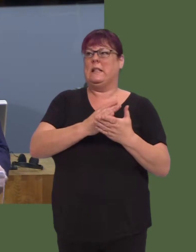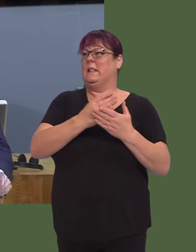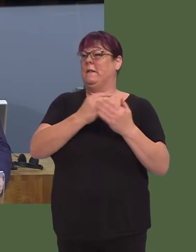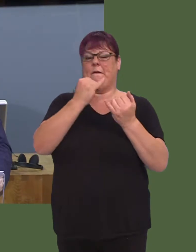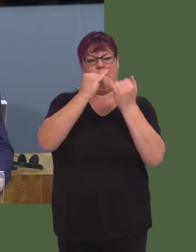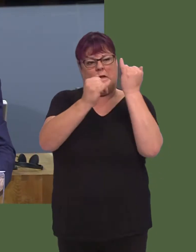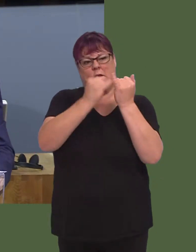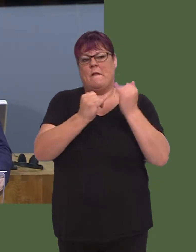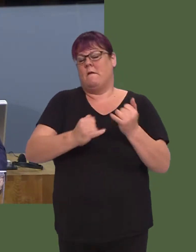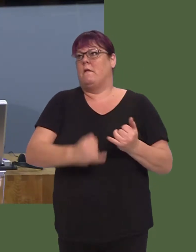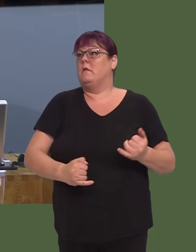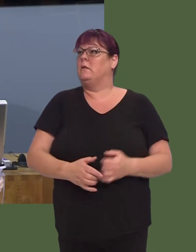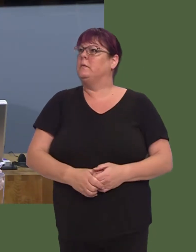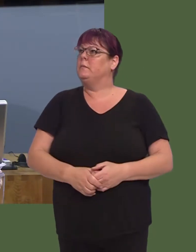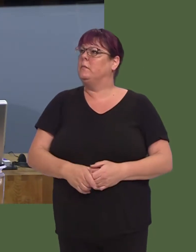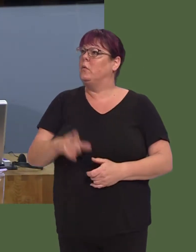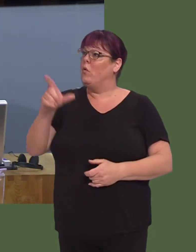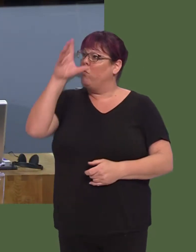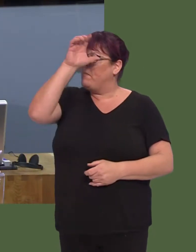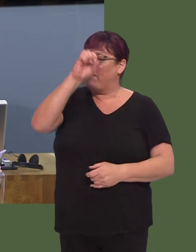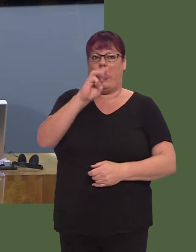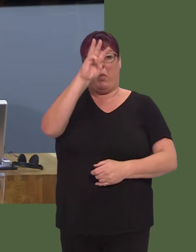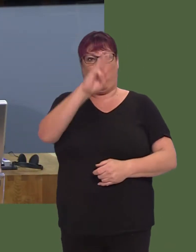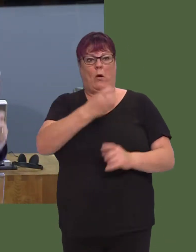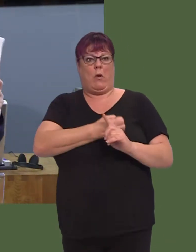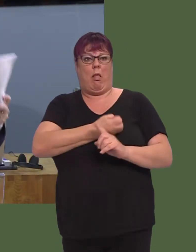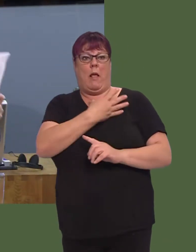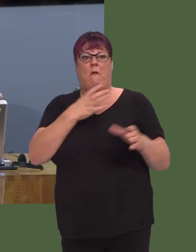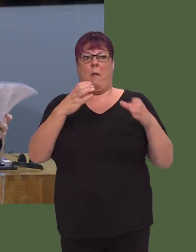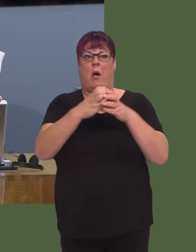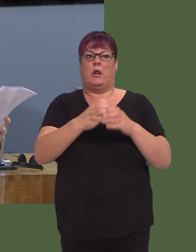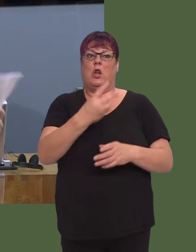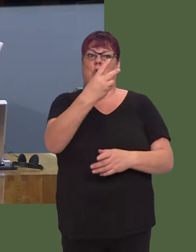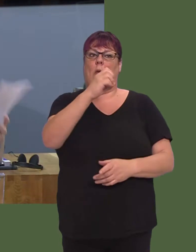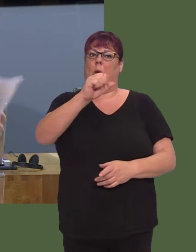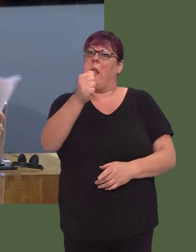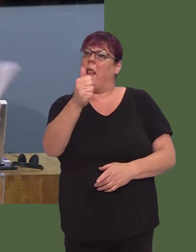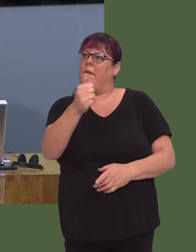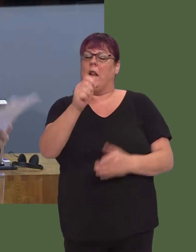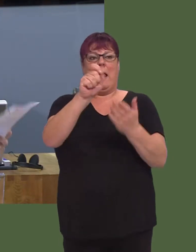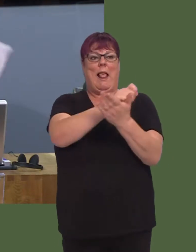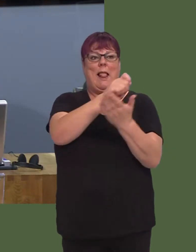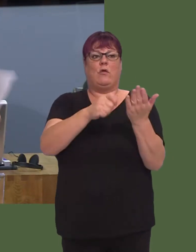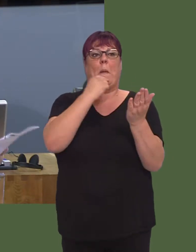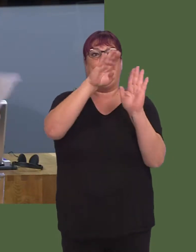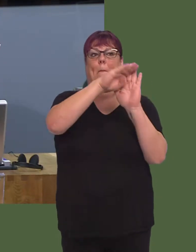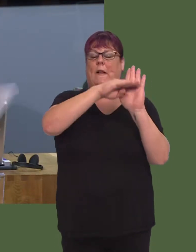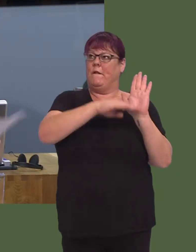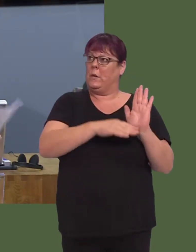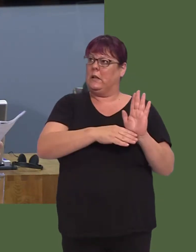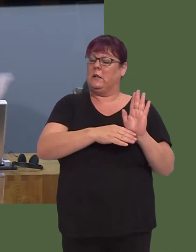And let me remind the First Minister that the Welsh Labour party's 2011 election manifesto